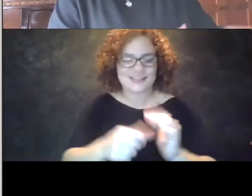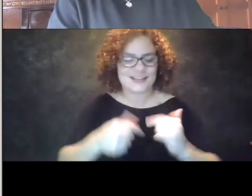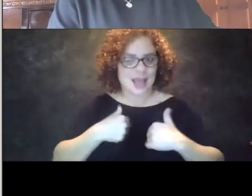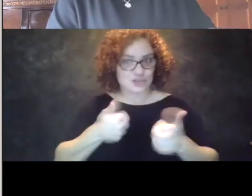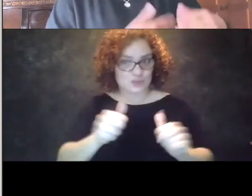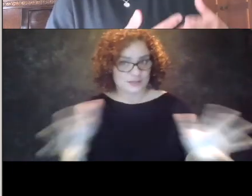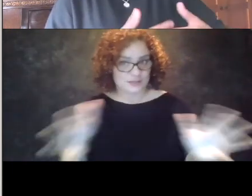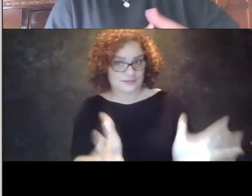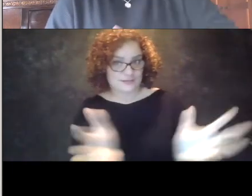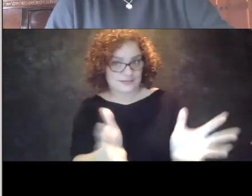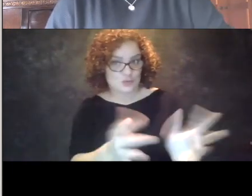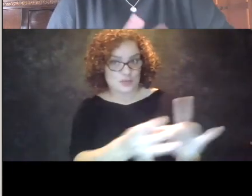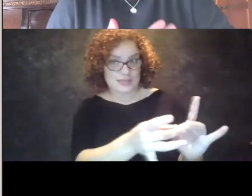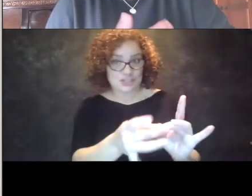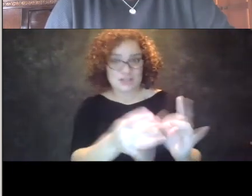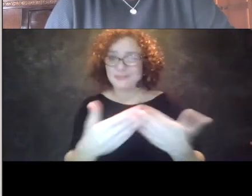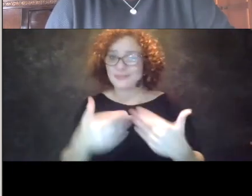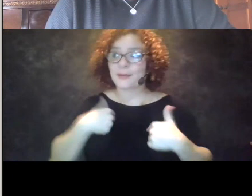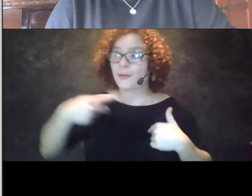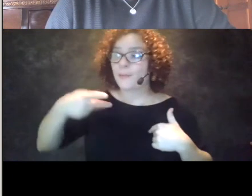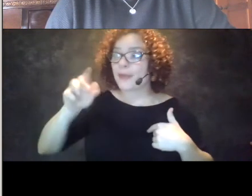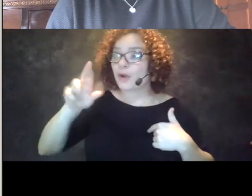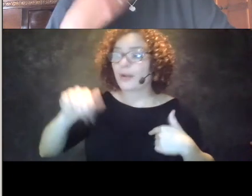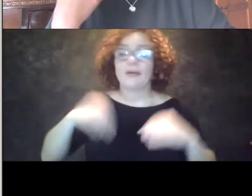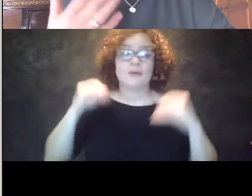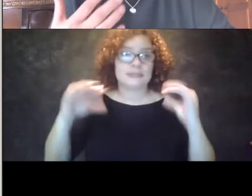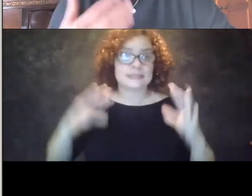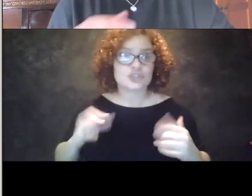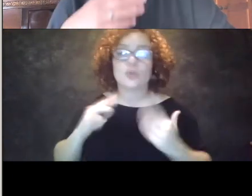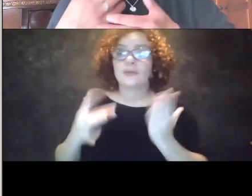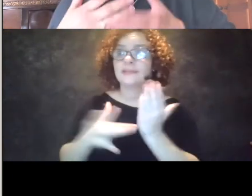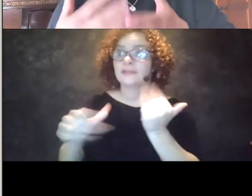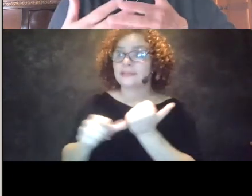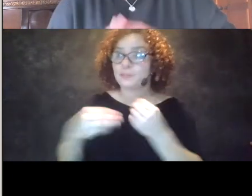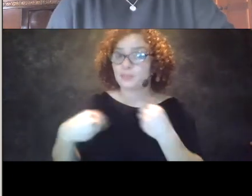a para or a teacher or a technical assistance provider is focus on developing a few strong